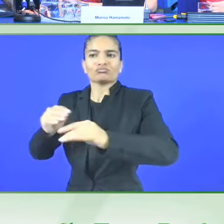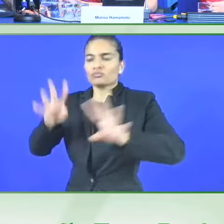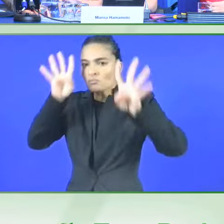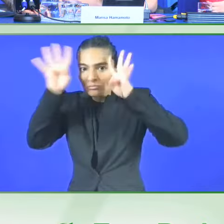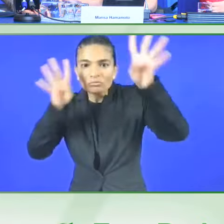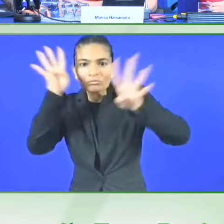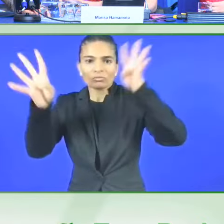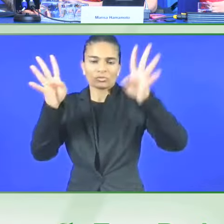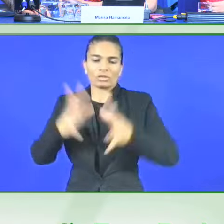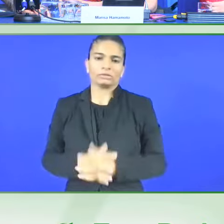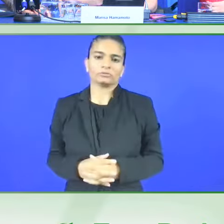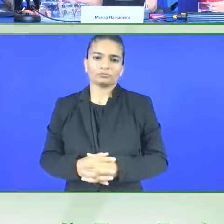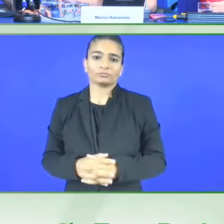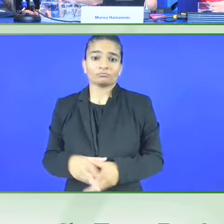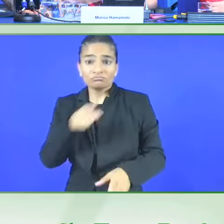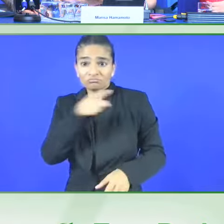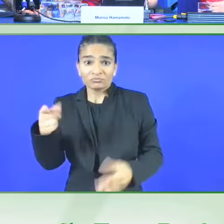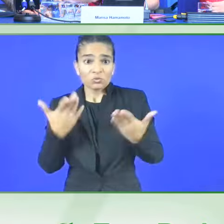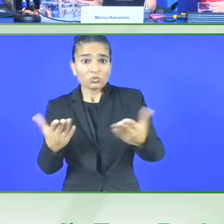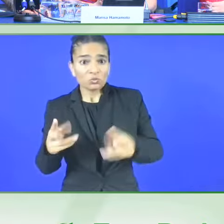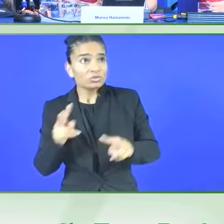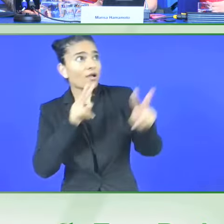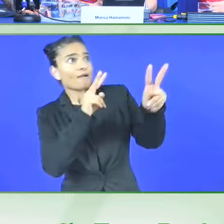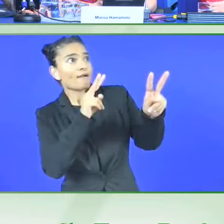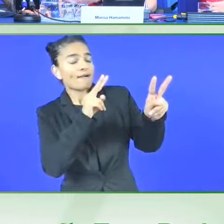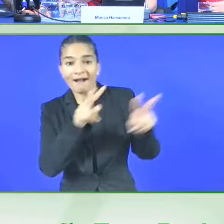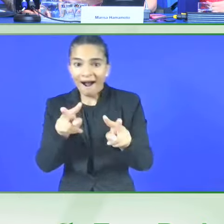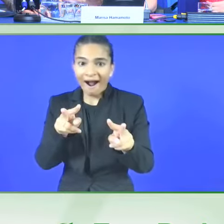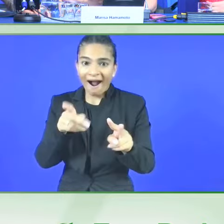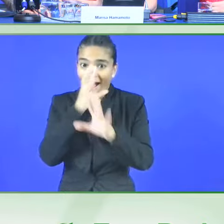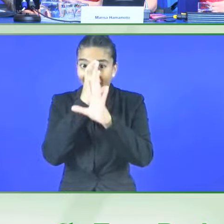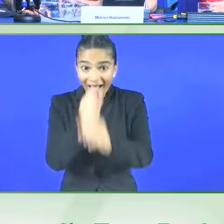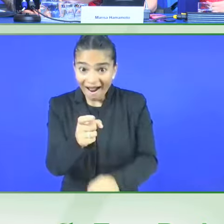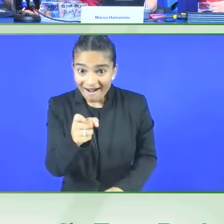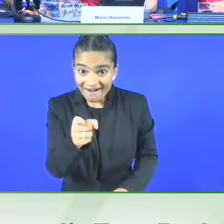This hand, they both hold his wheel.